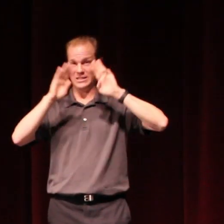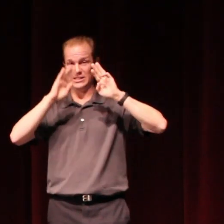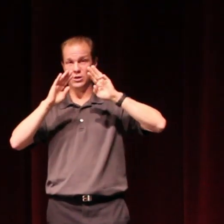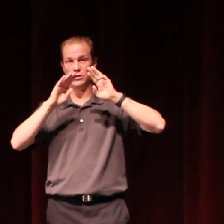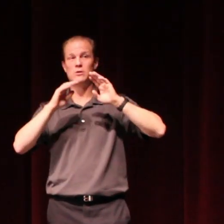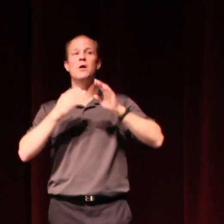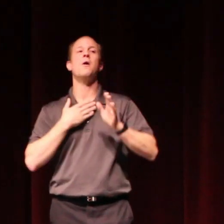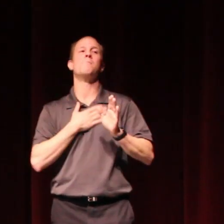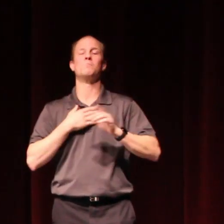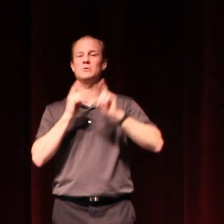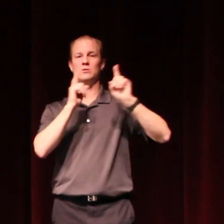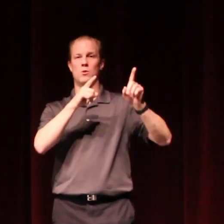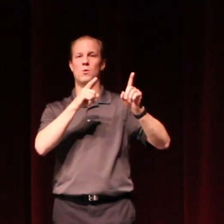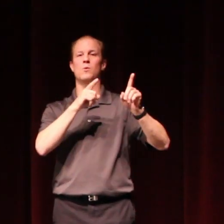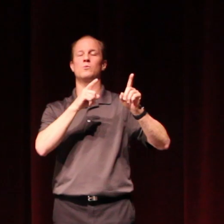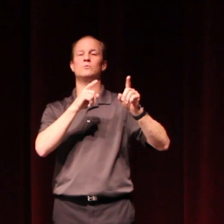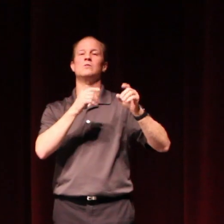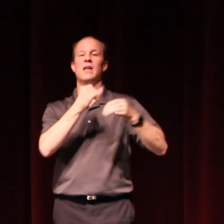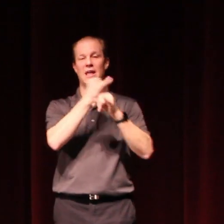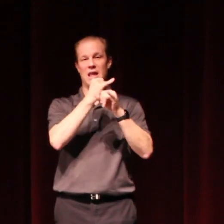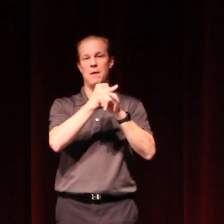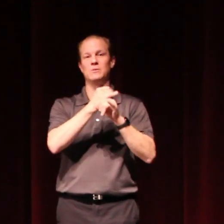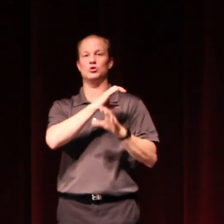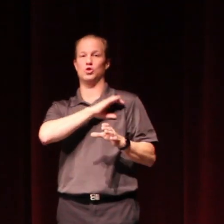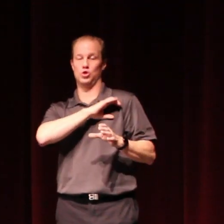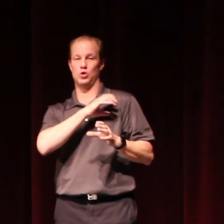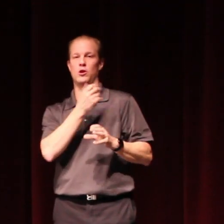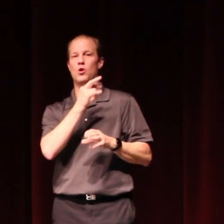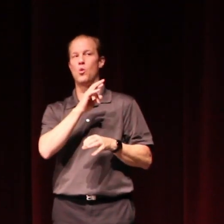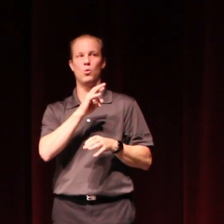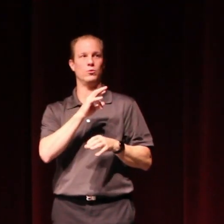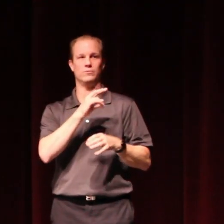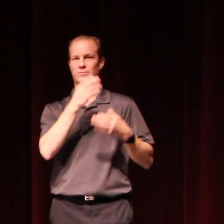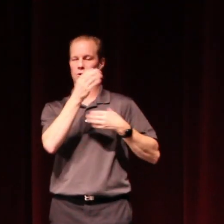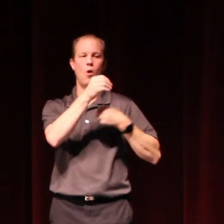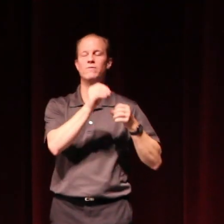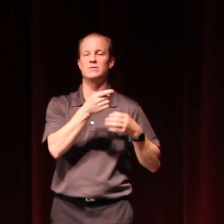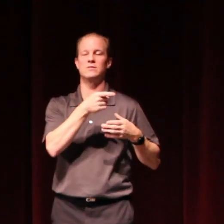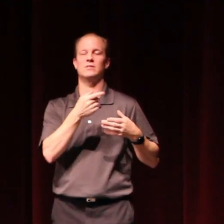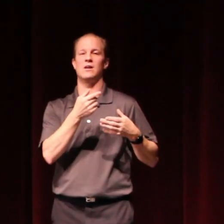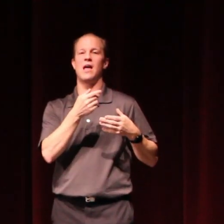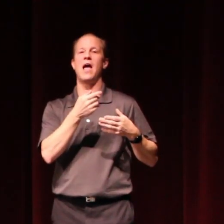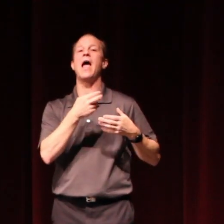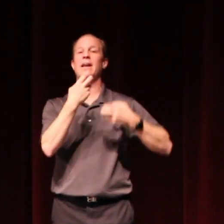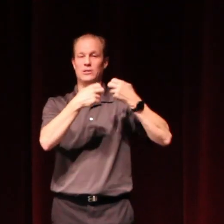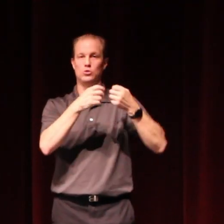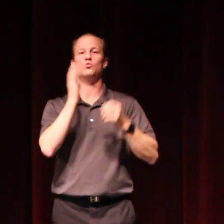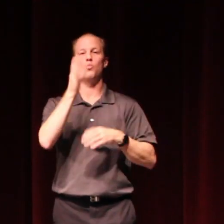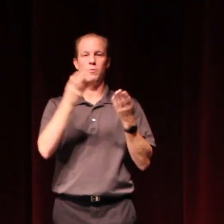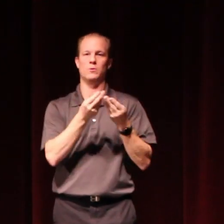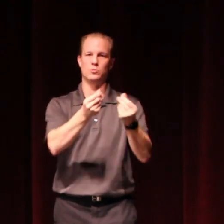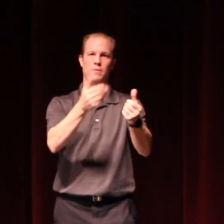campus security officers or the campus security office, and issues will be resolved. Thank you.